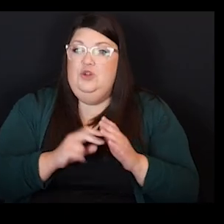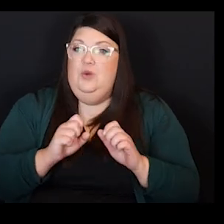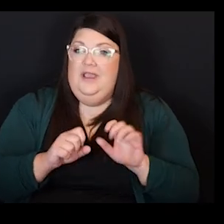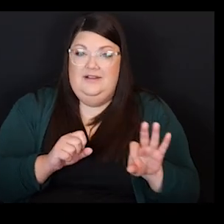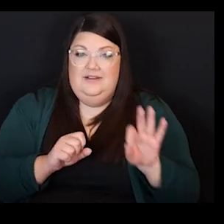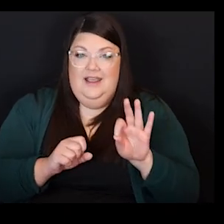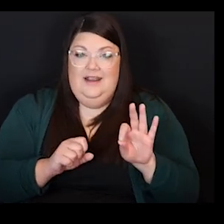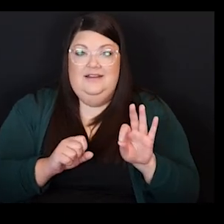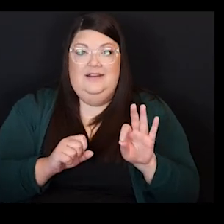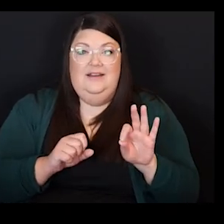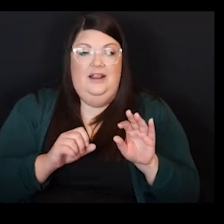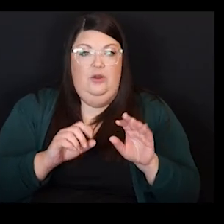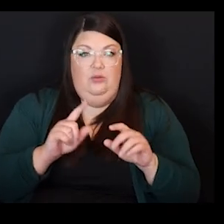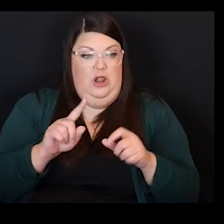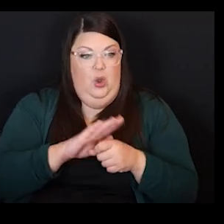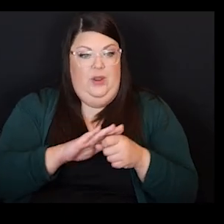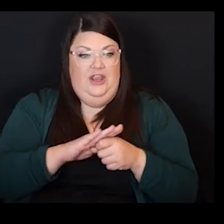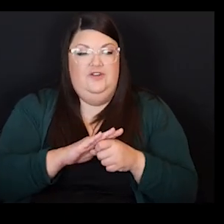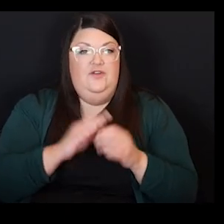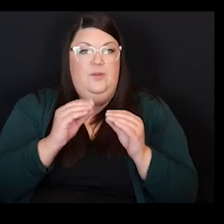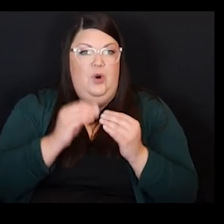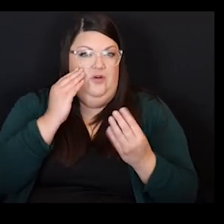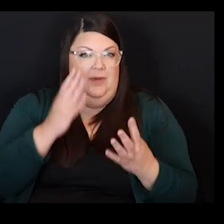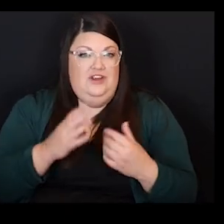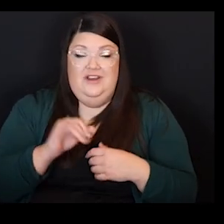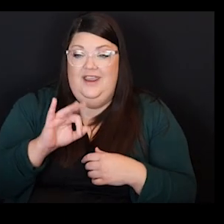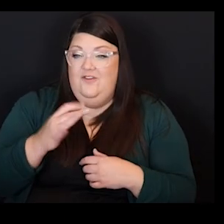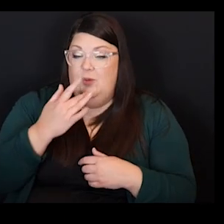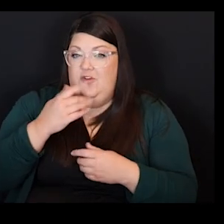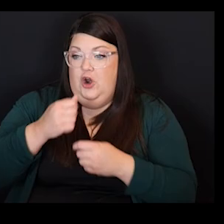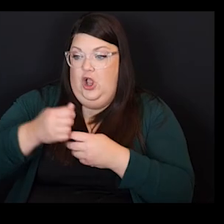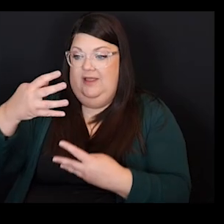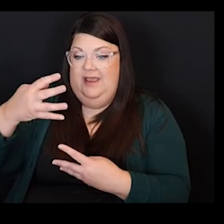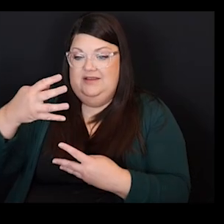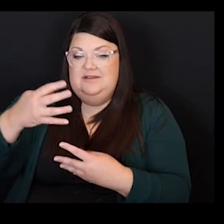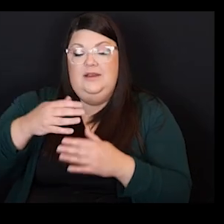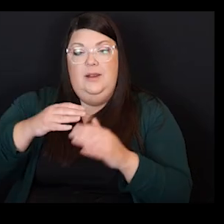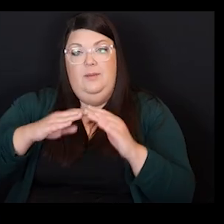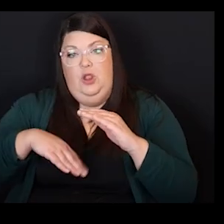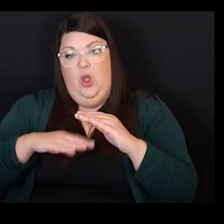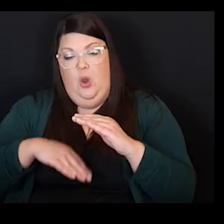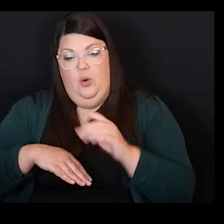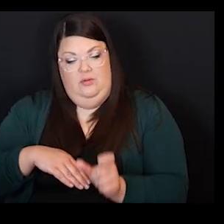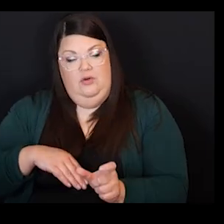more information. If you prefer a list format, located below the map there’s also a dropdown menu